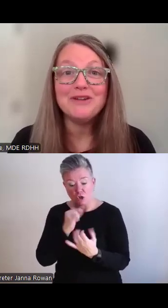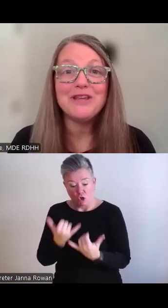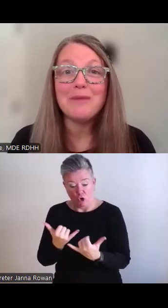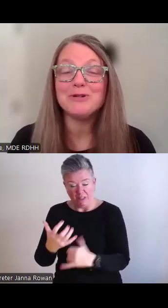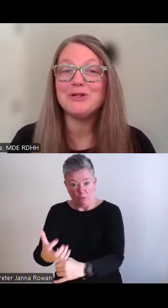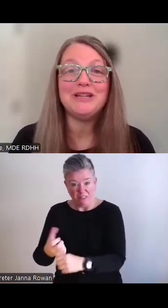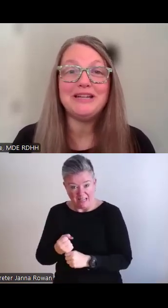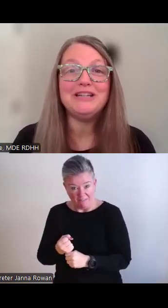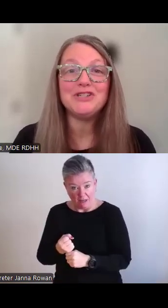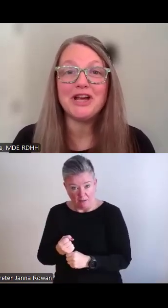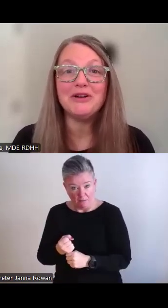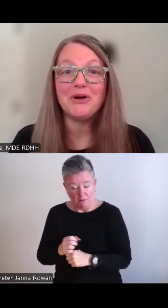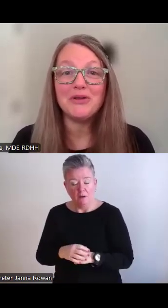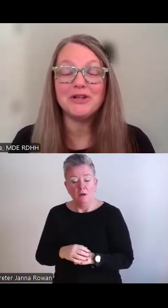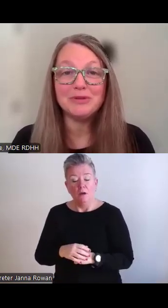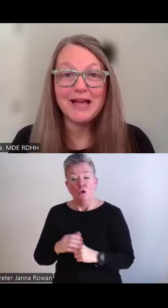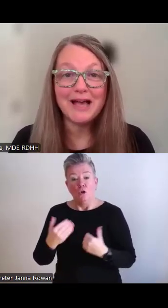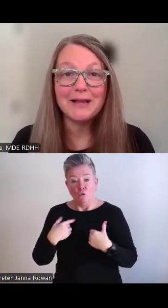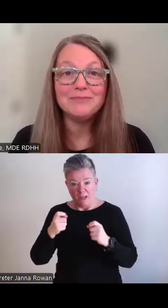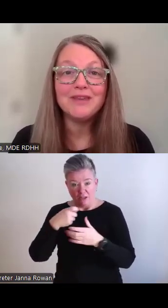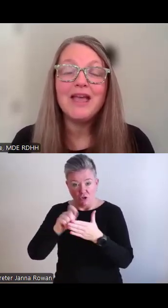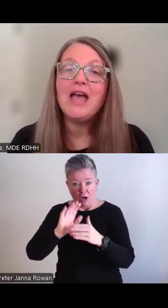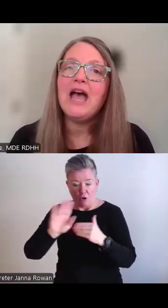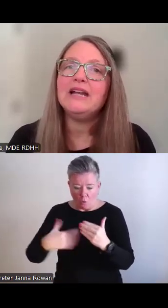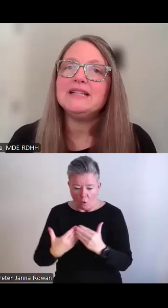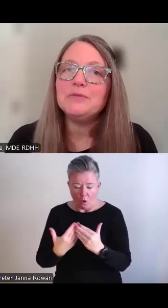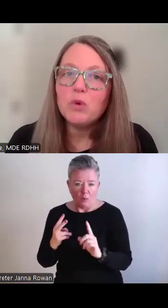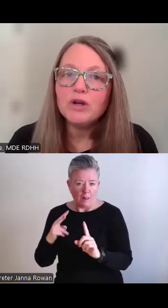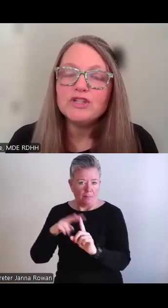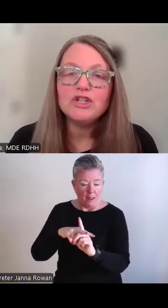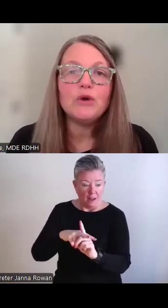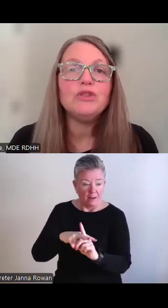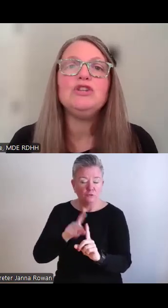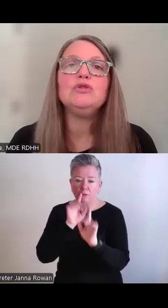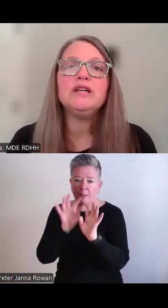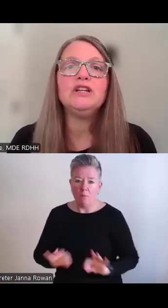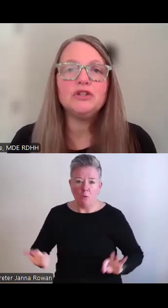you have the opportunity to check all that apply. And it's important to note that you can